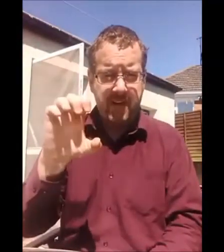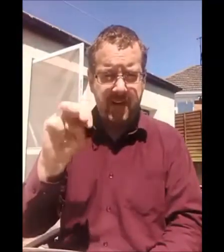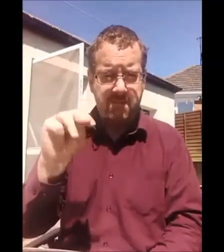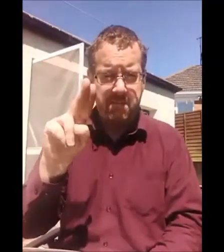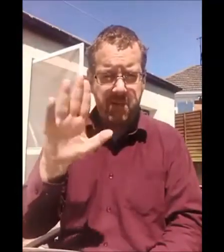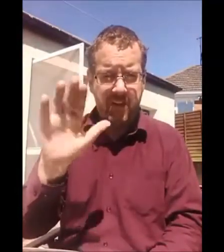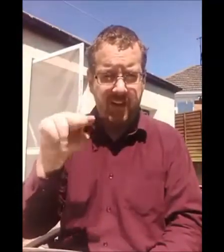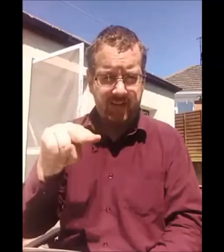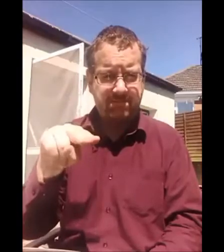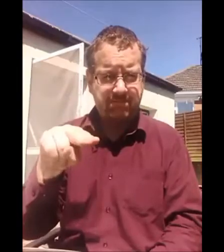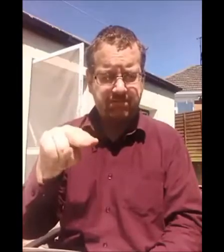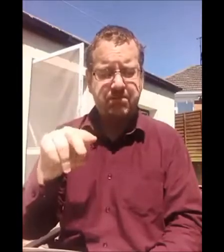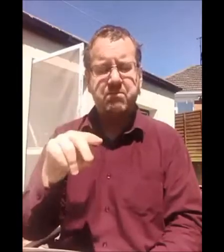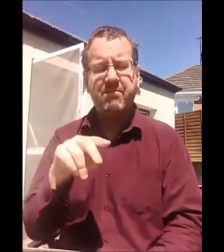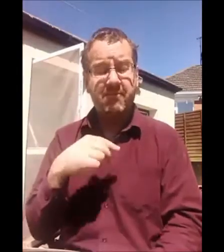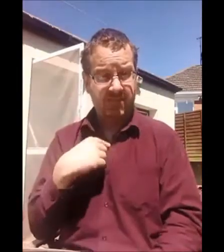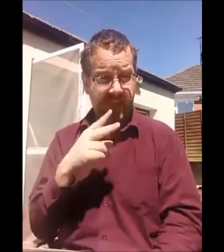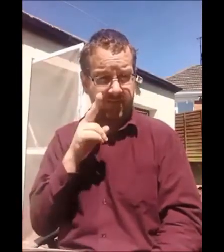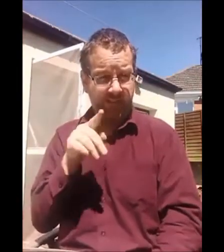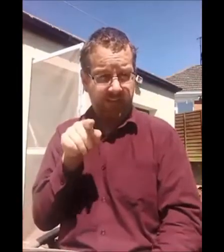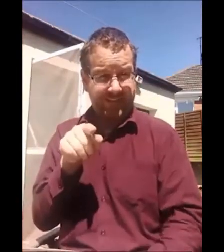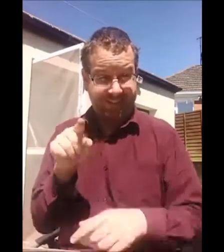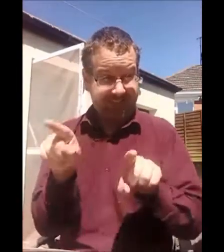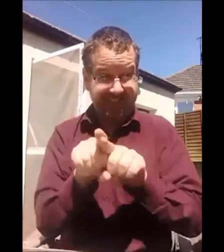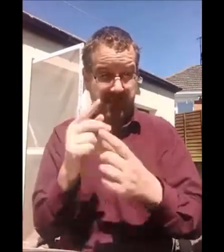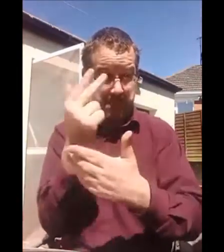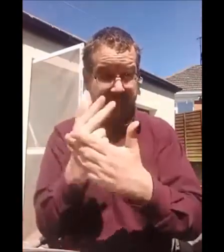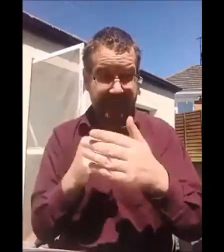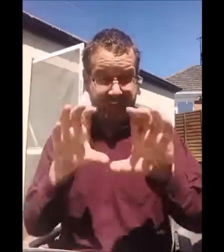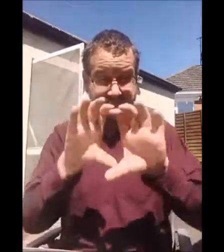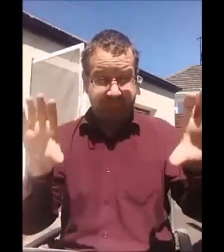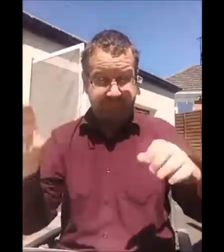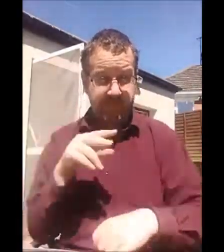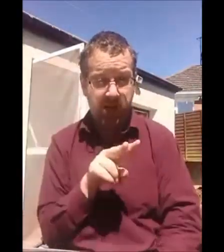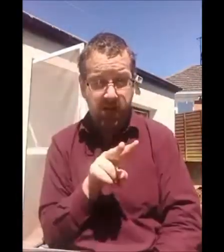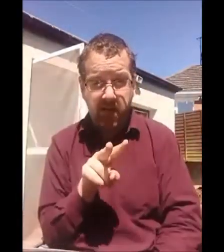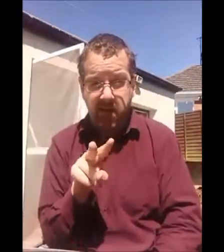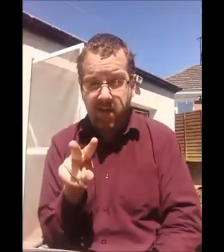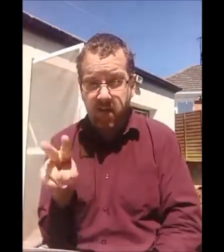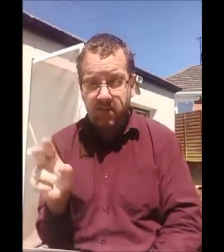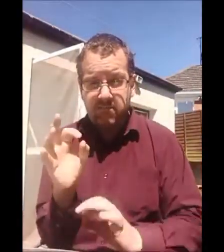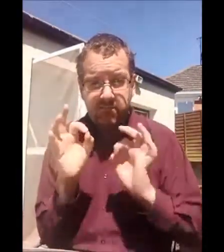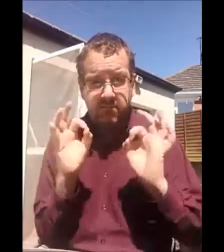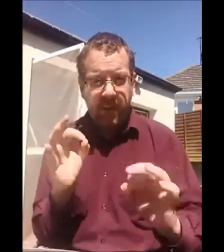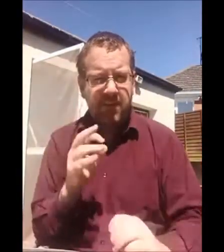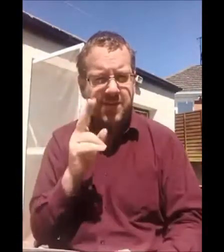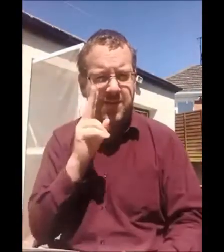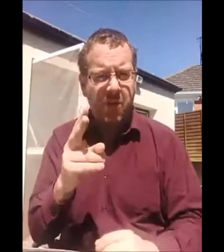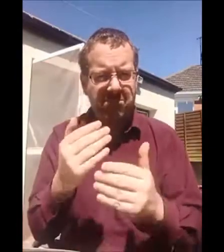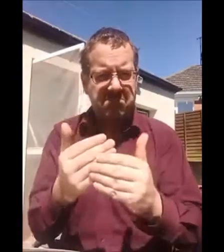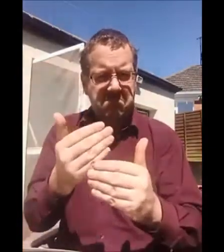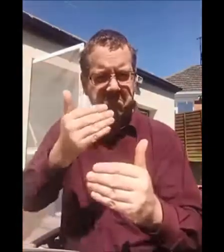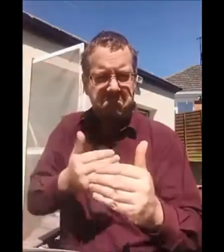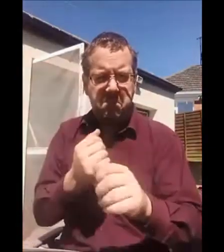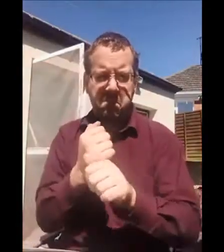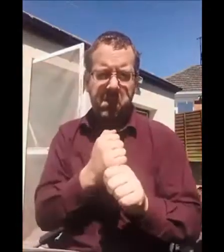and I had seen this very same picture a while ago, about a year previous.